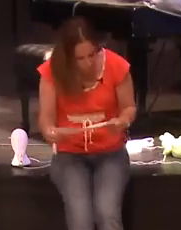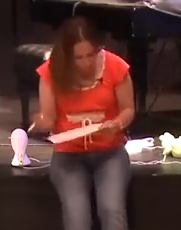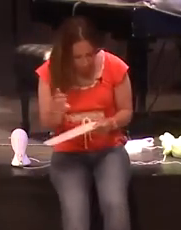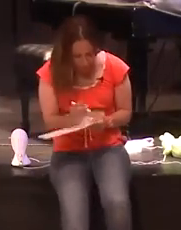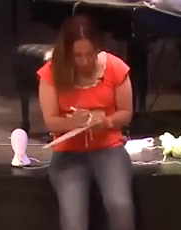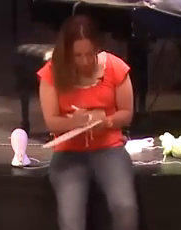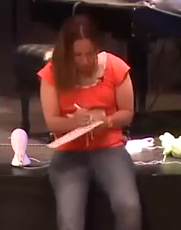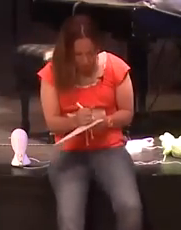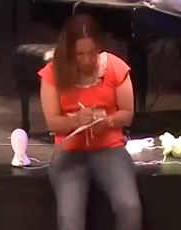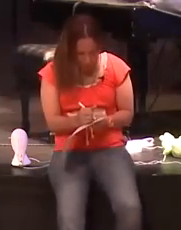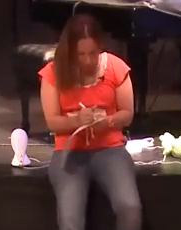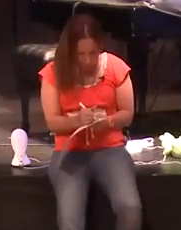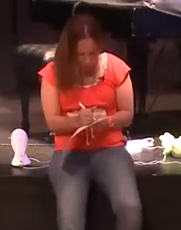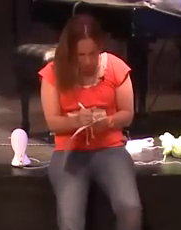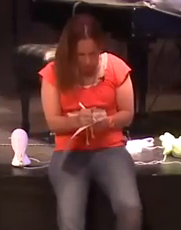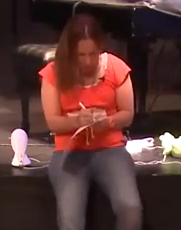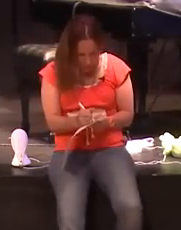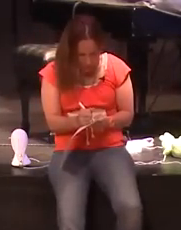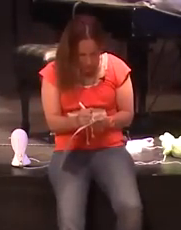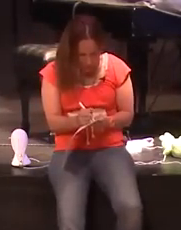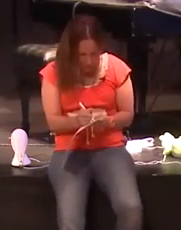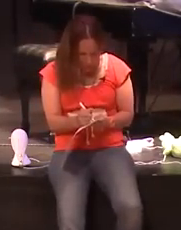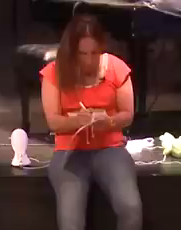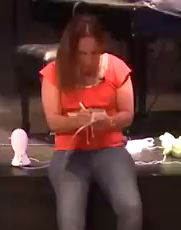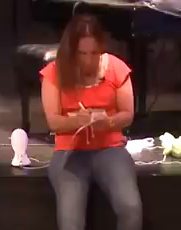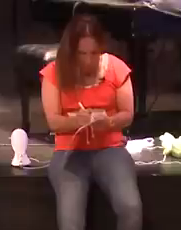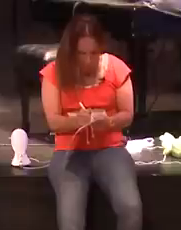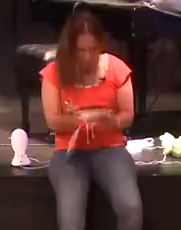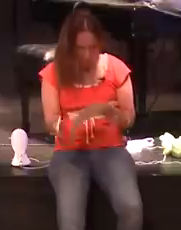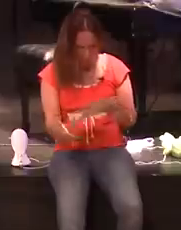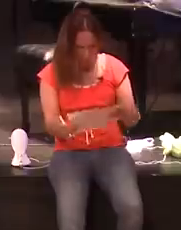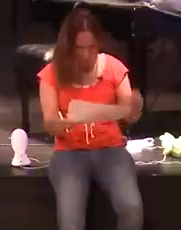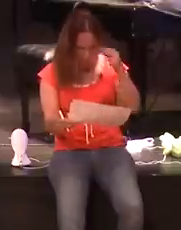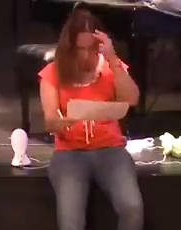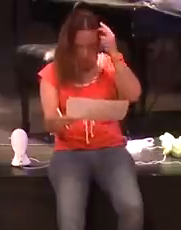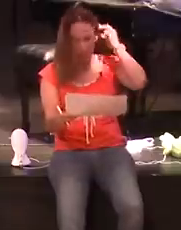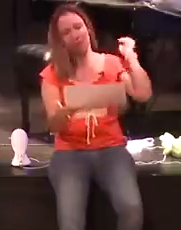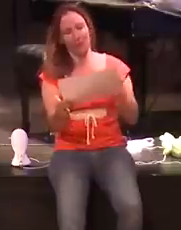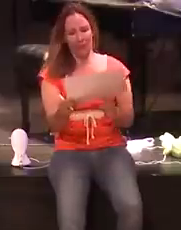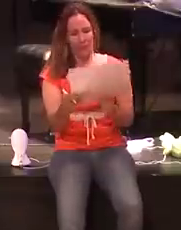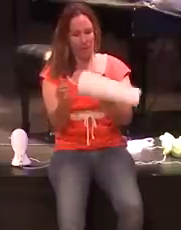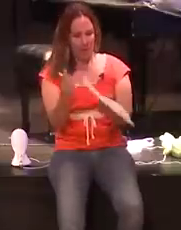Alrighty so flash cards. Make sure I've got my notes. Now we have everybody. Okay.